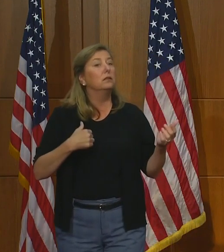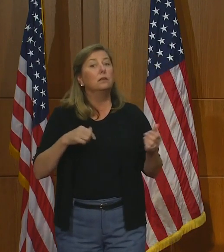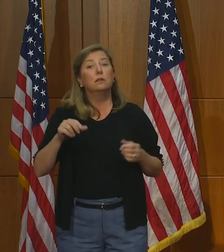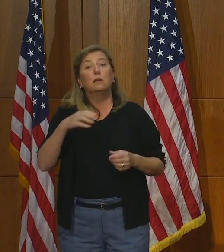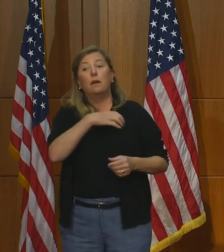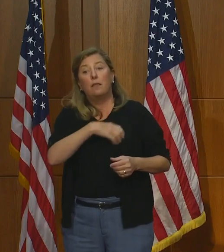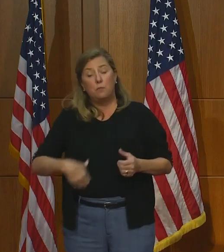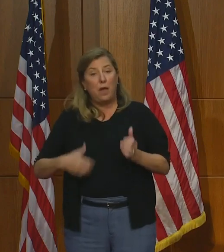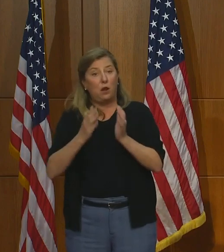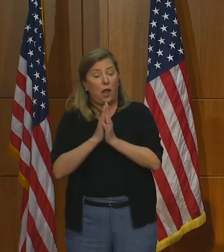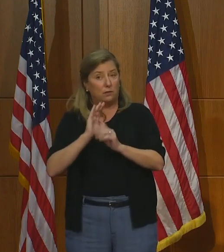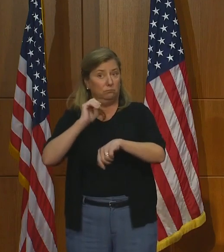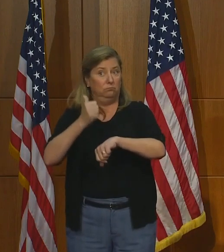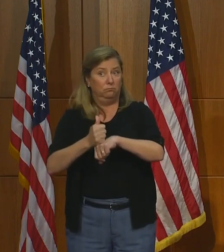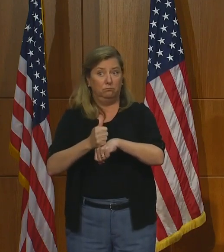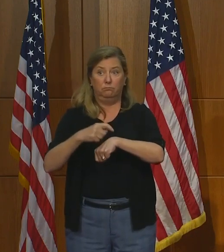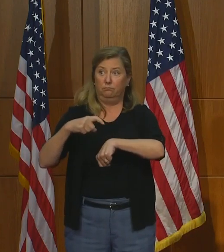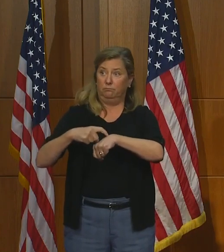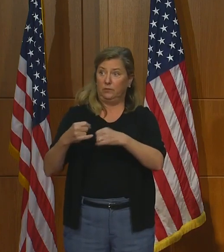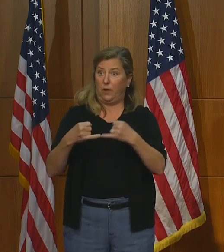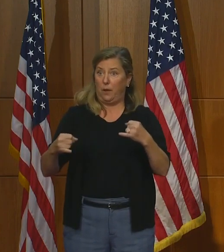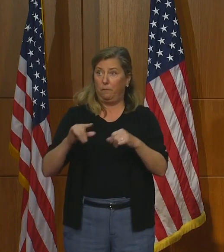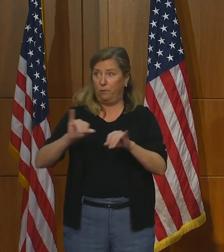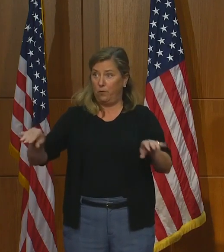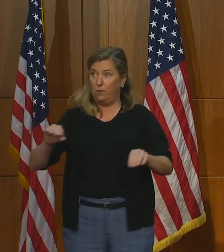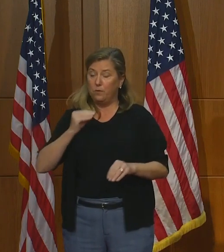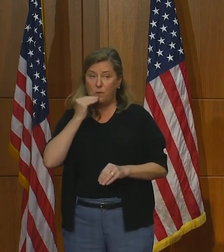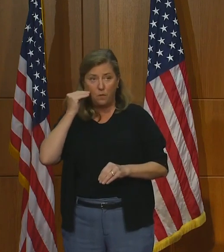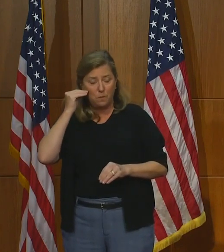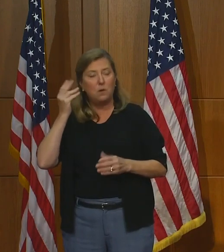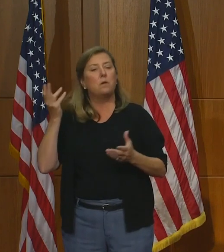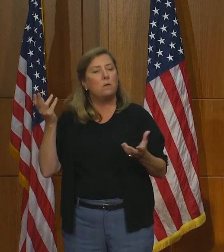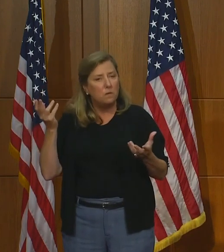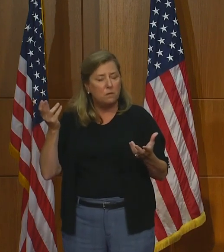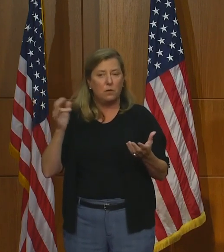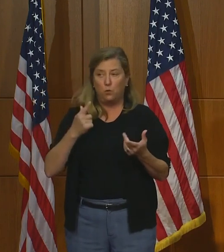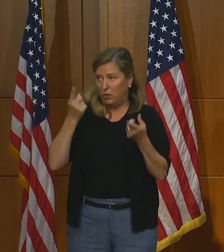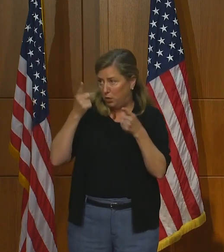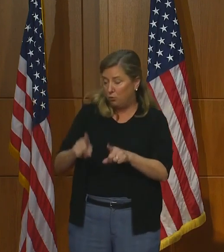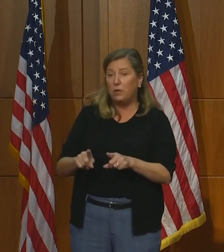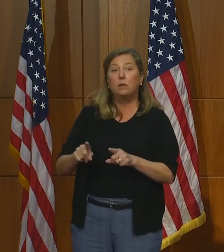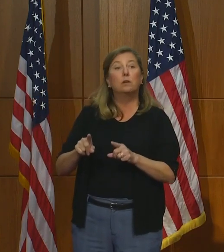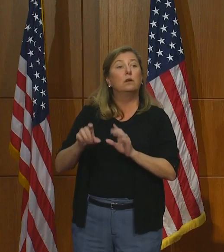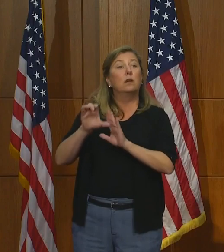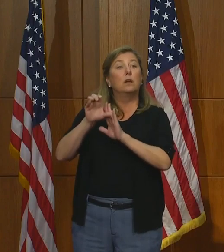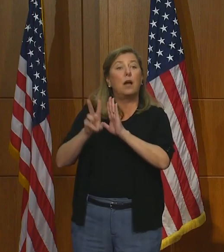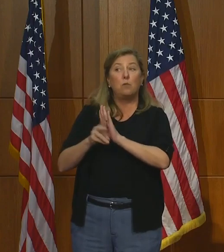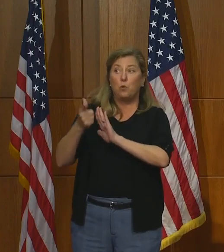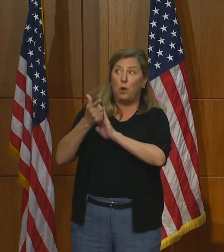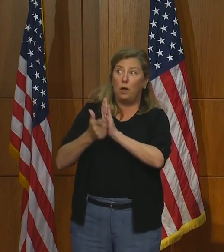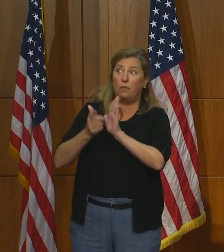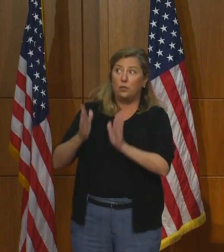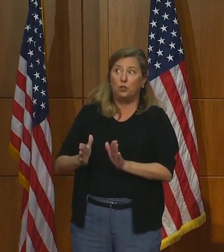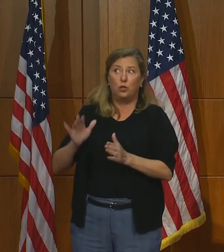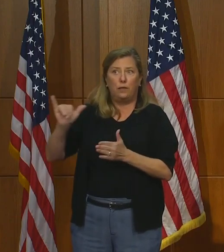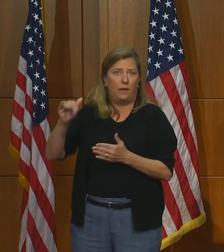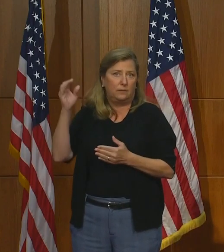WAS ASKED BY THE MAYOR TO- APPLY A CURFEW WHICH WE AGREED TO. AS FAR AS THE